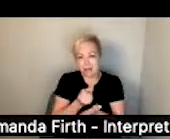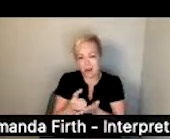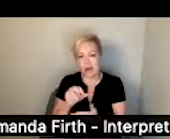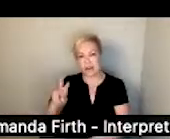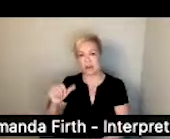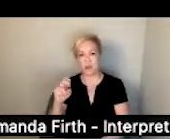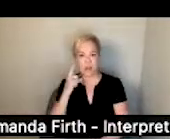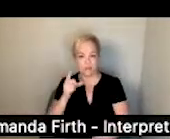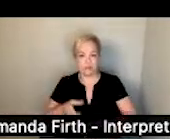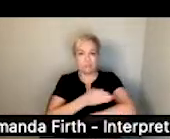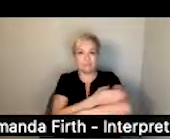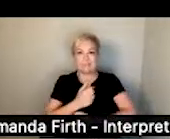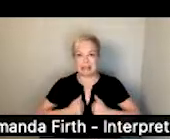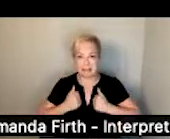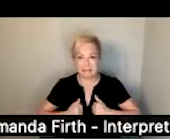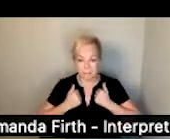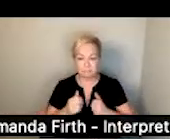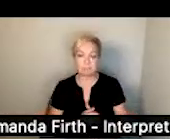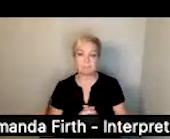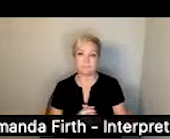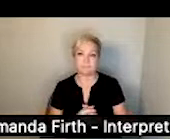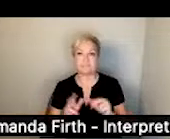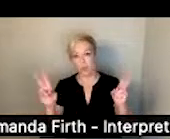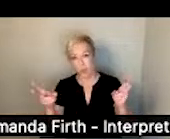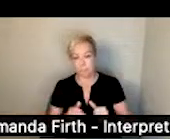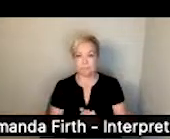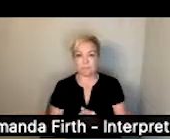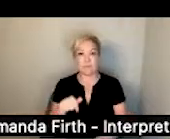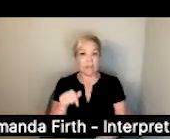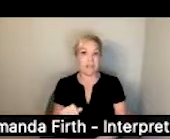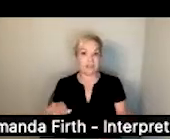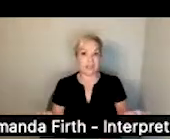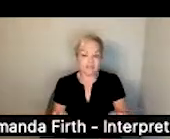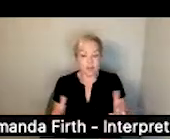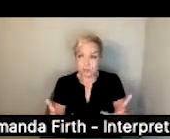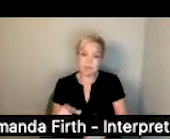These unionization efforts are rarely easy. Despite the progressive public face of most